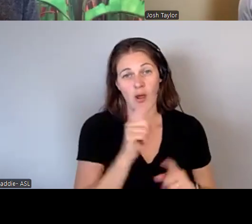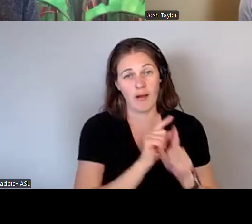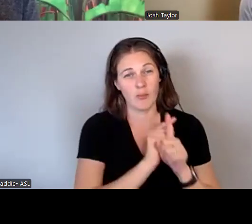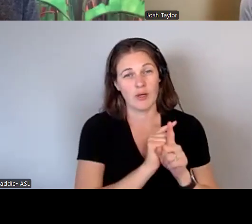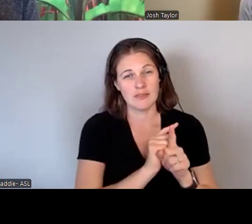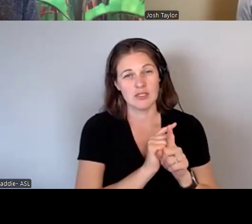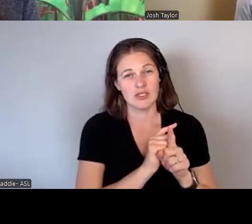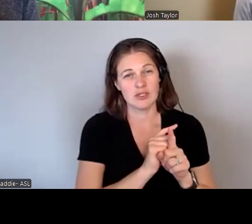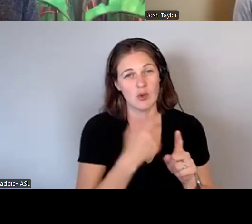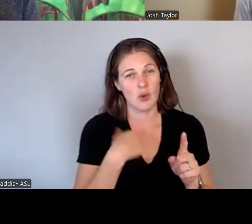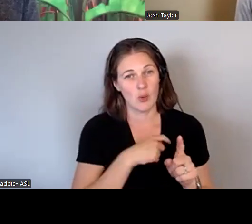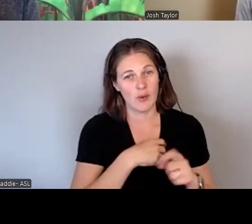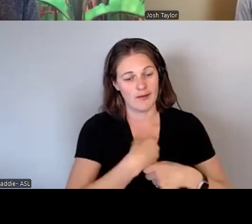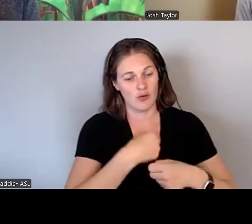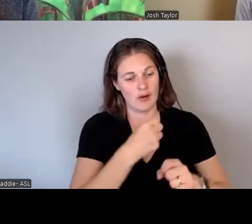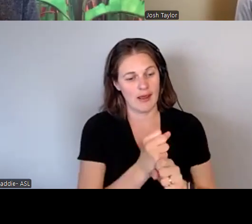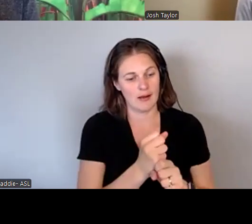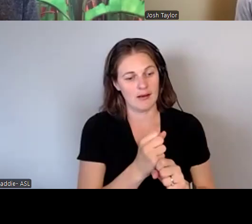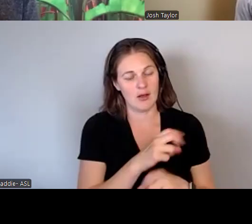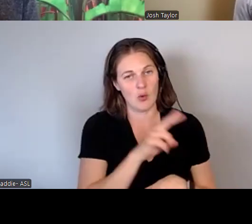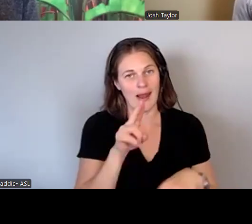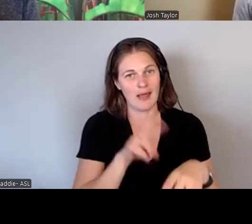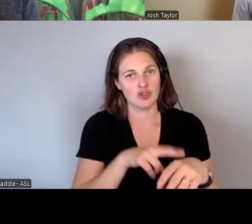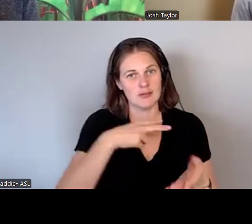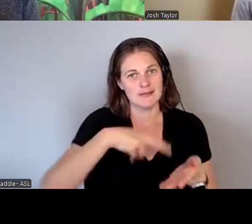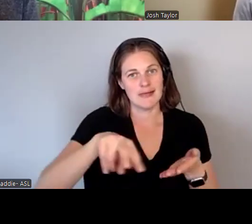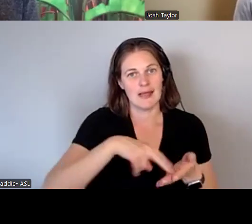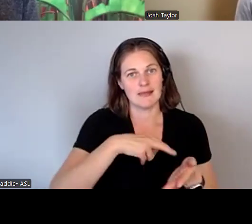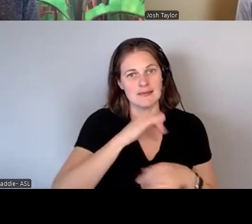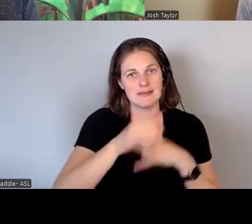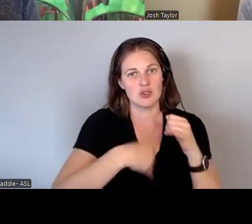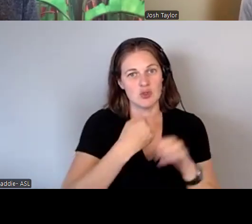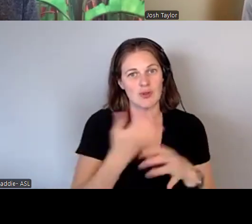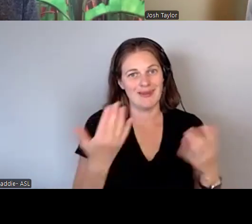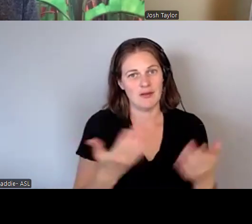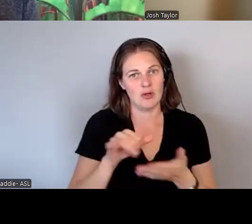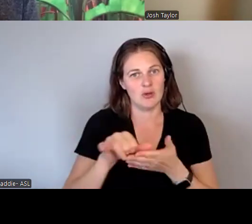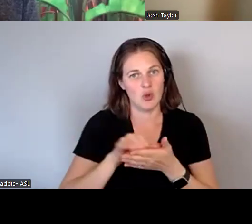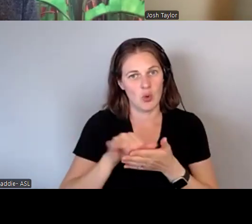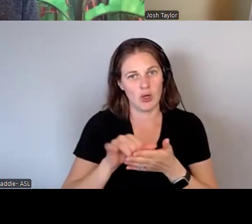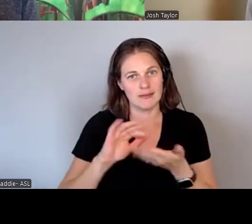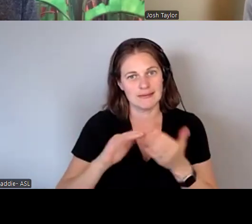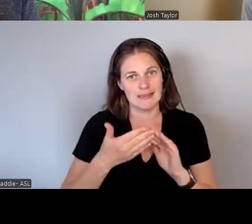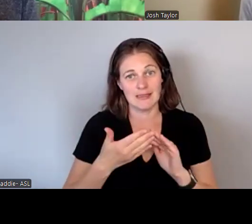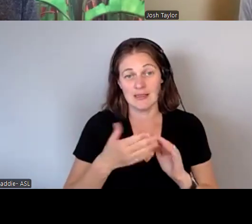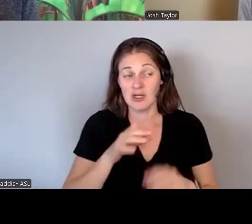that we formed with National Dance Institute here in New York City, and it was really customized.